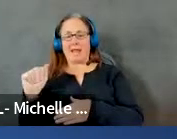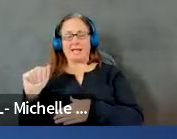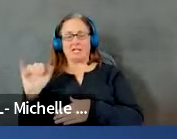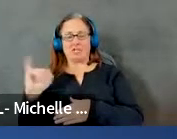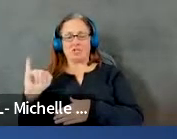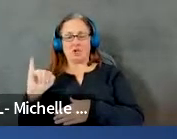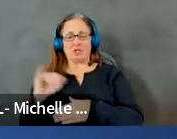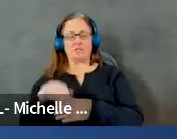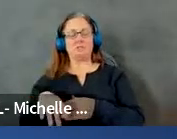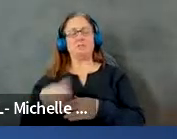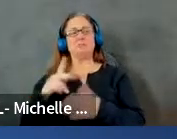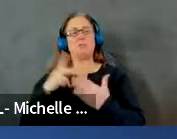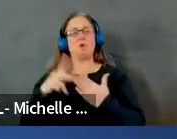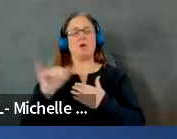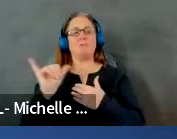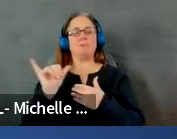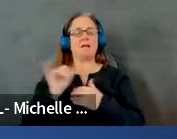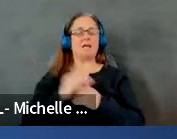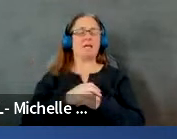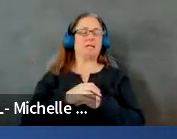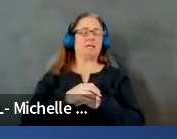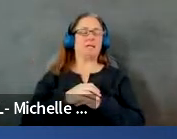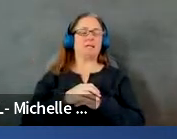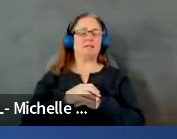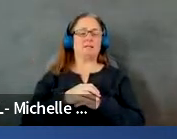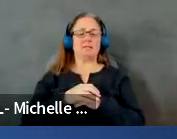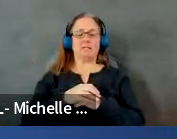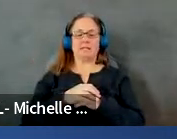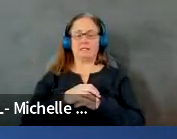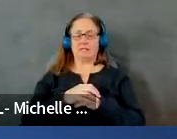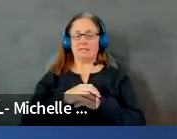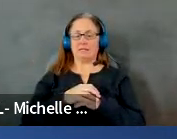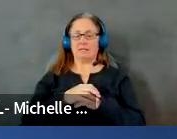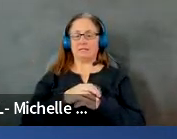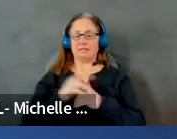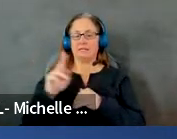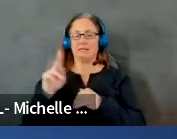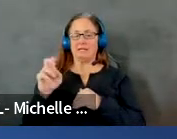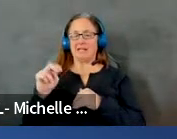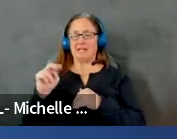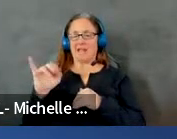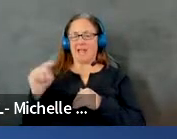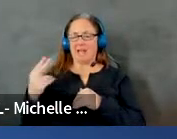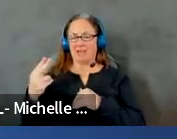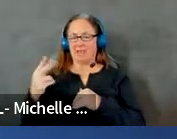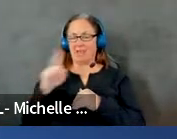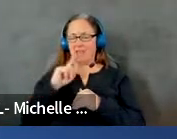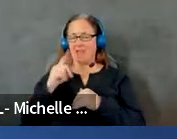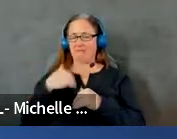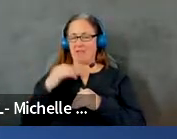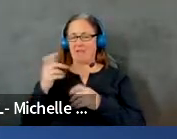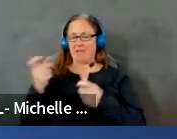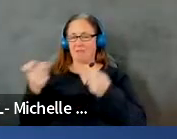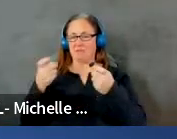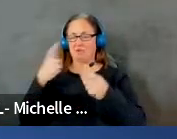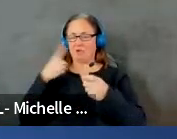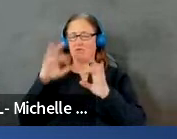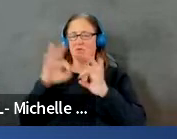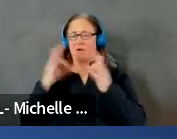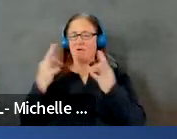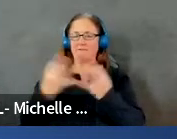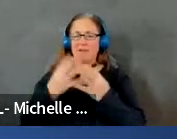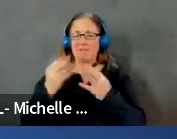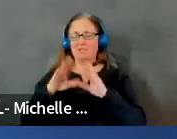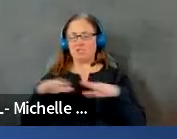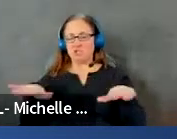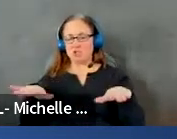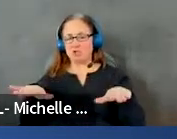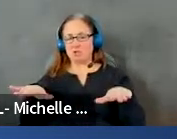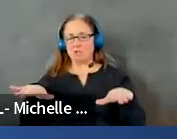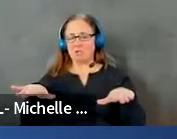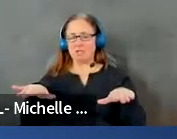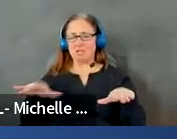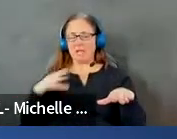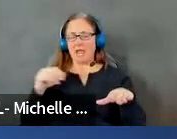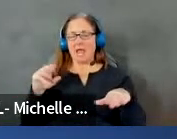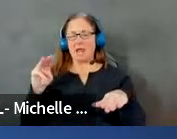programs like TANIF are at the administration for families and children and Medicare and Medicaid,